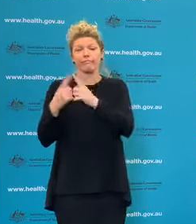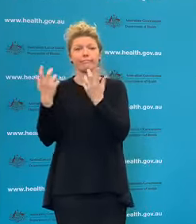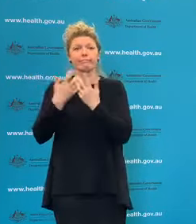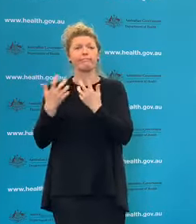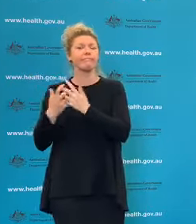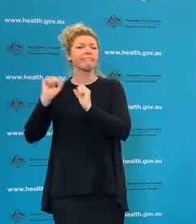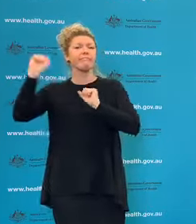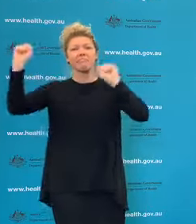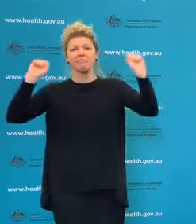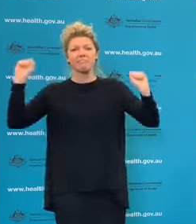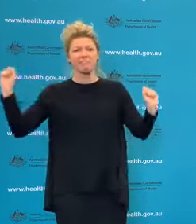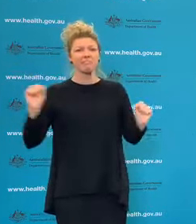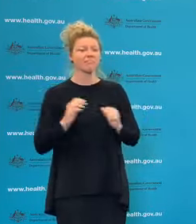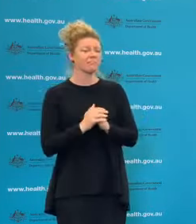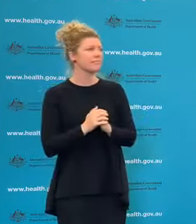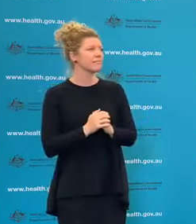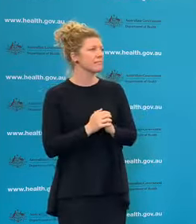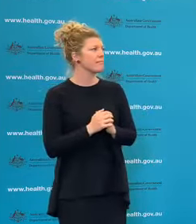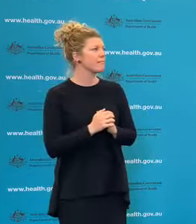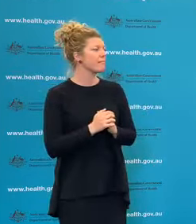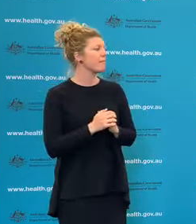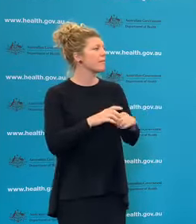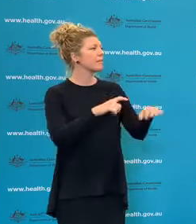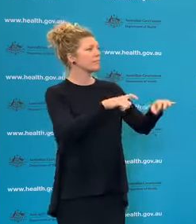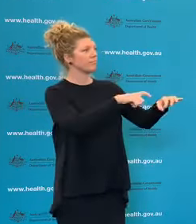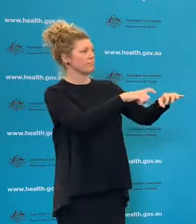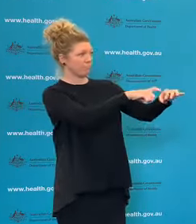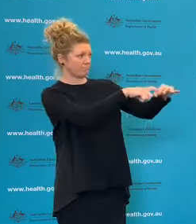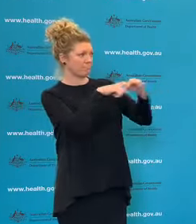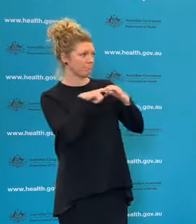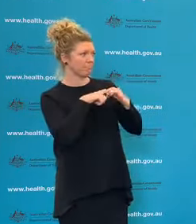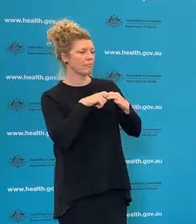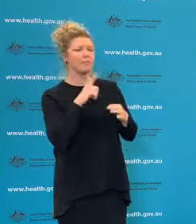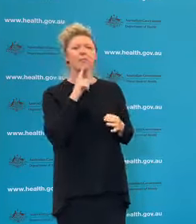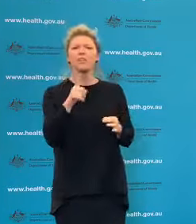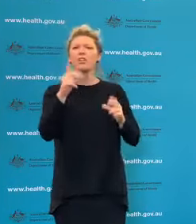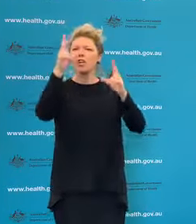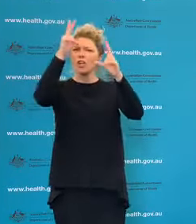In your area in particular, you mentioned a few weeks ago that nurses were being put forward to